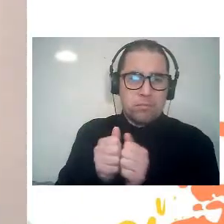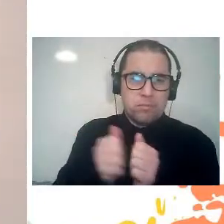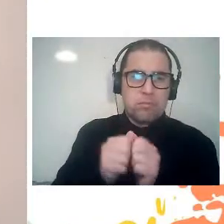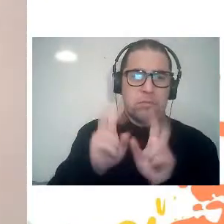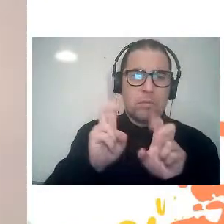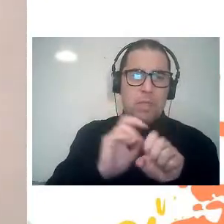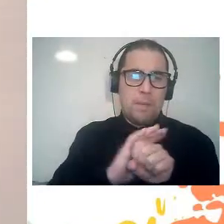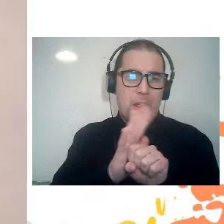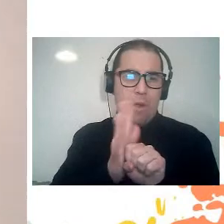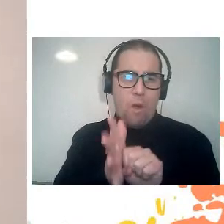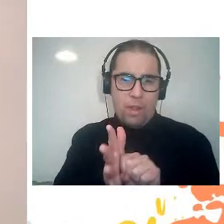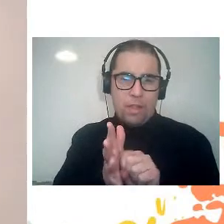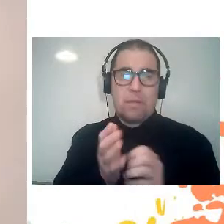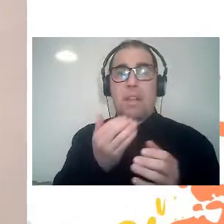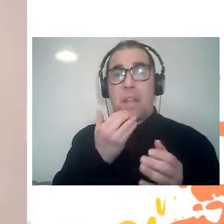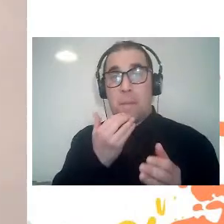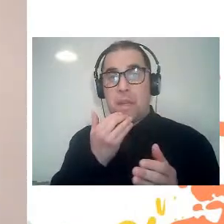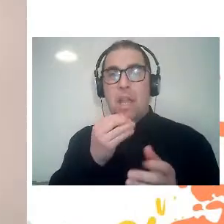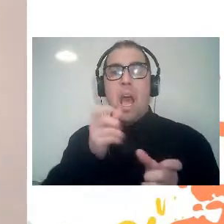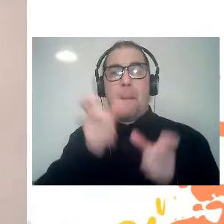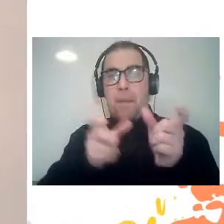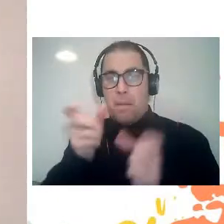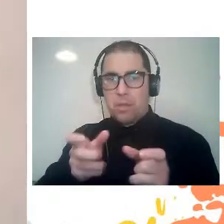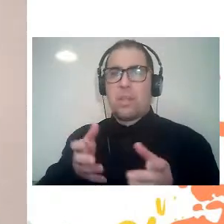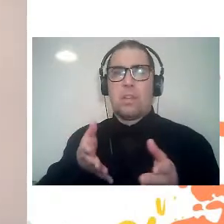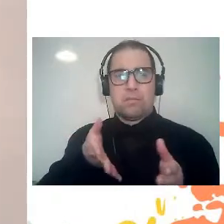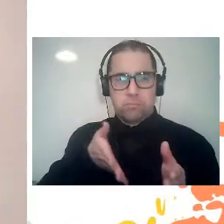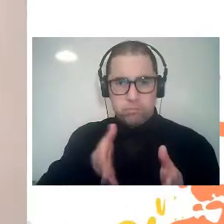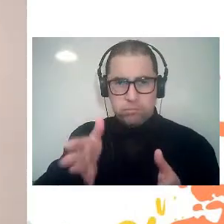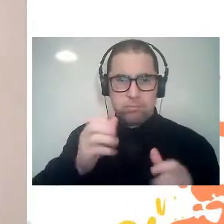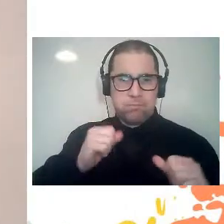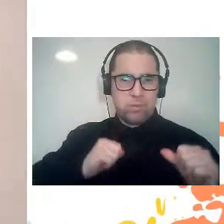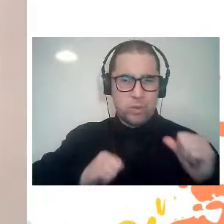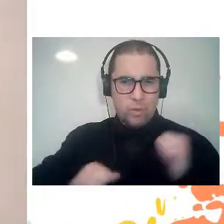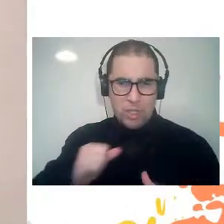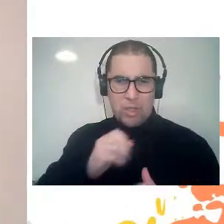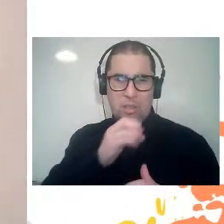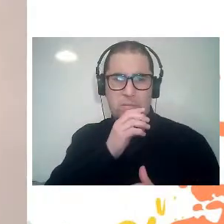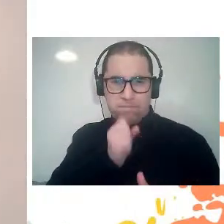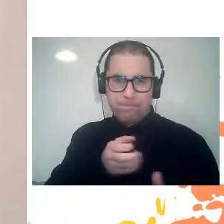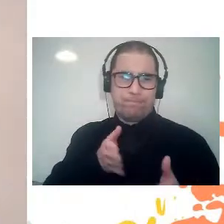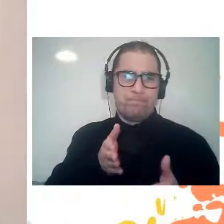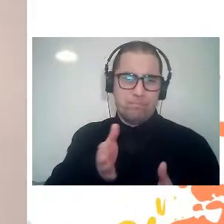and also for people who are still suffering the ravages of the pandemic.